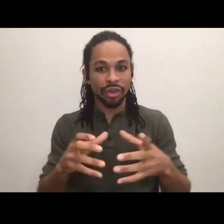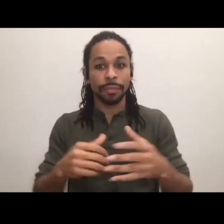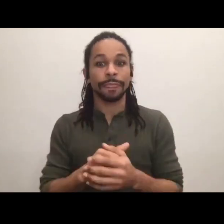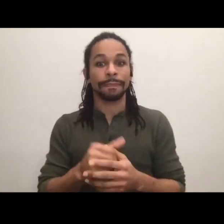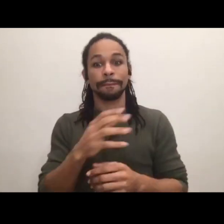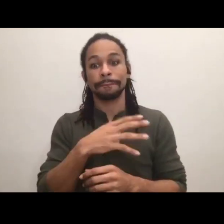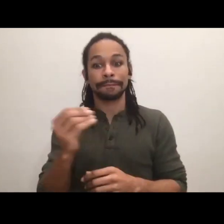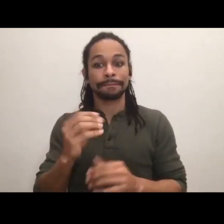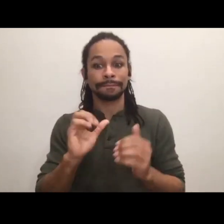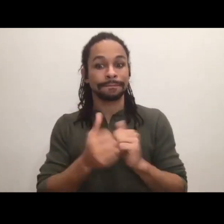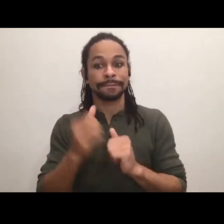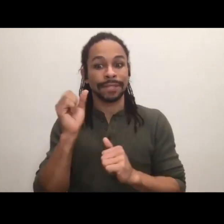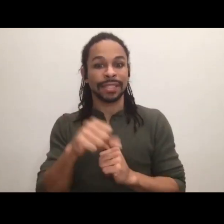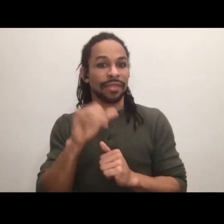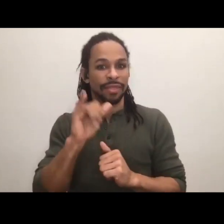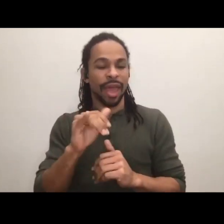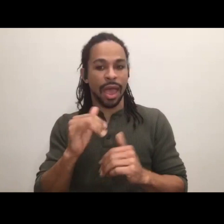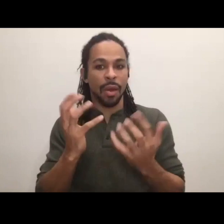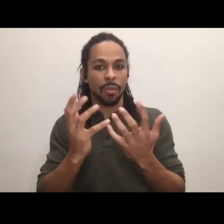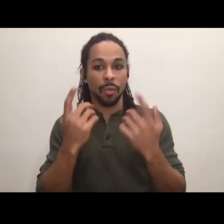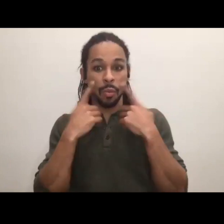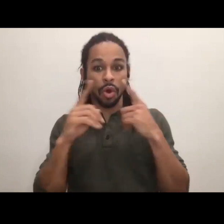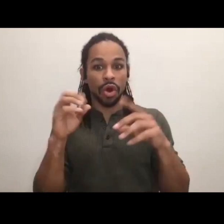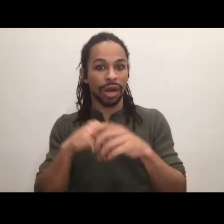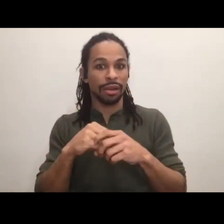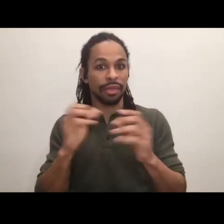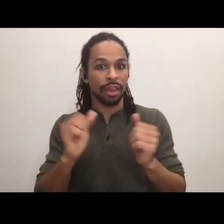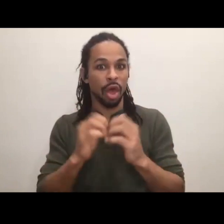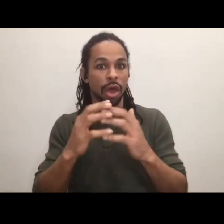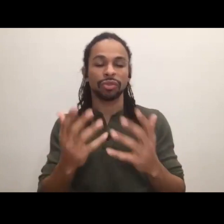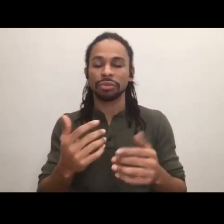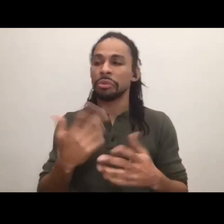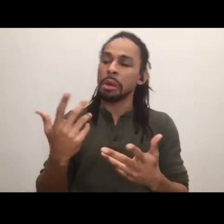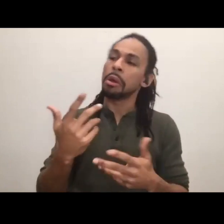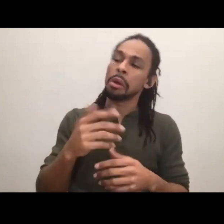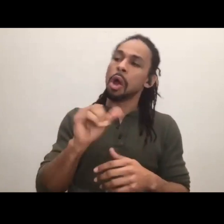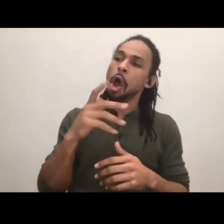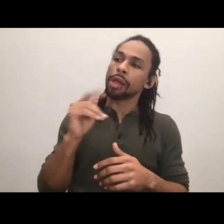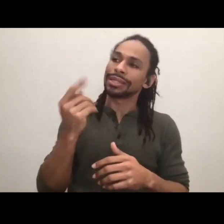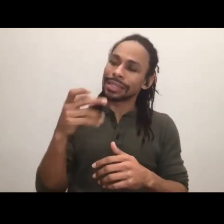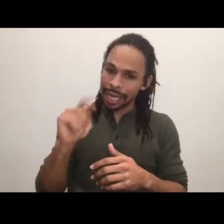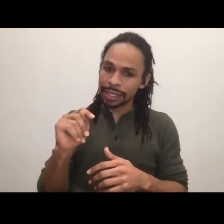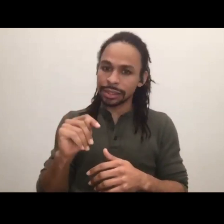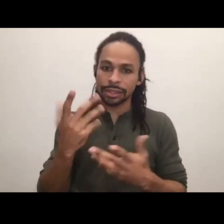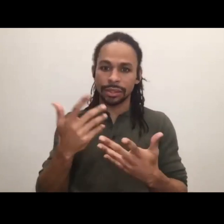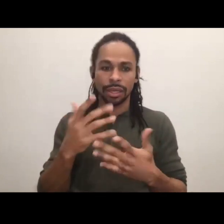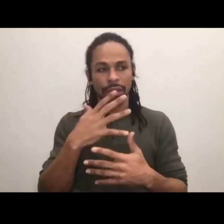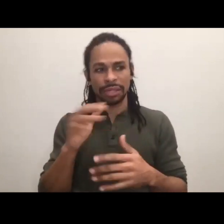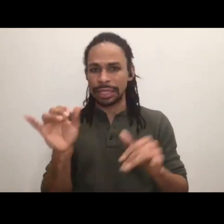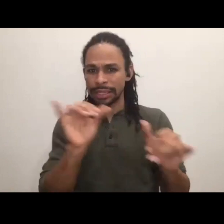Yeah, I found a lot of writing alt‑text for my Instagram text sometimes it's more fun or like more fun than the actual ‑‑ like the original picture.